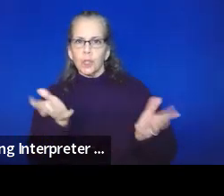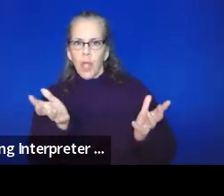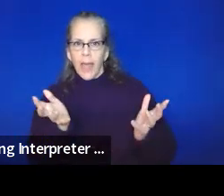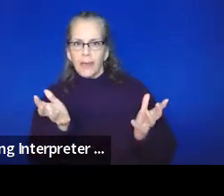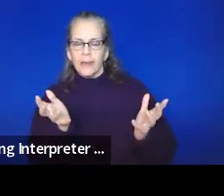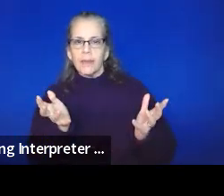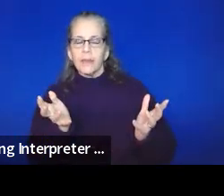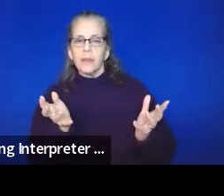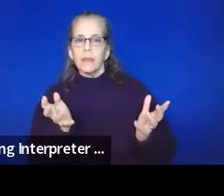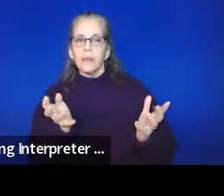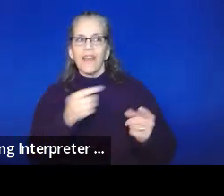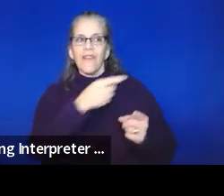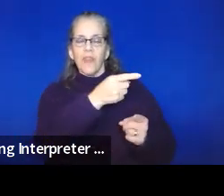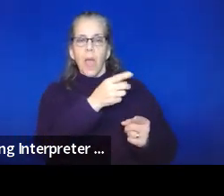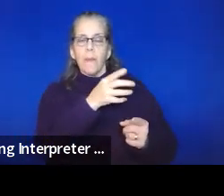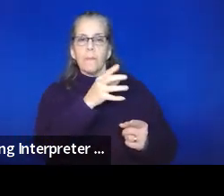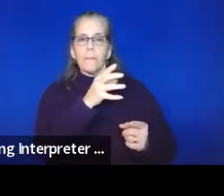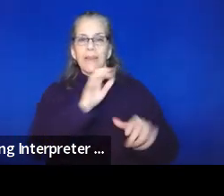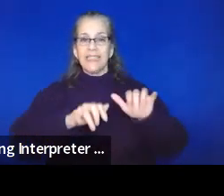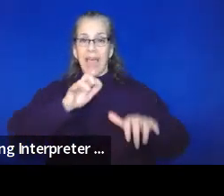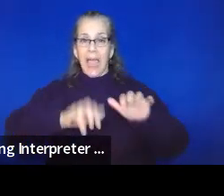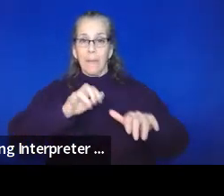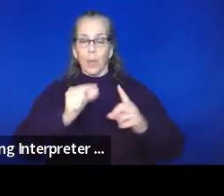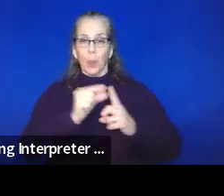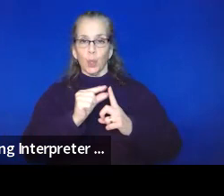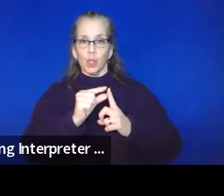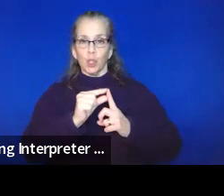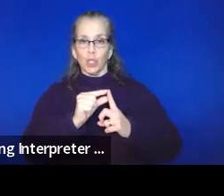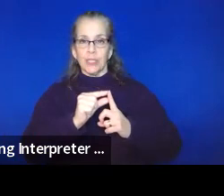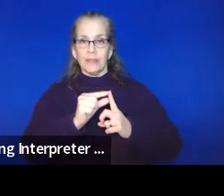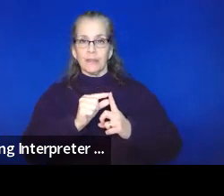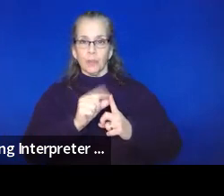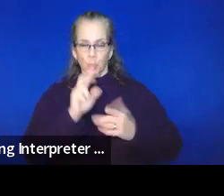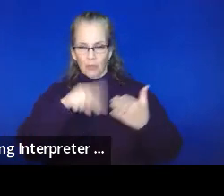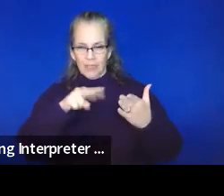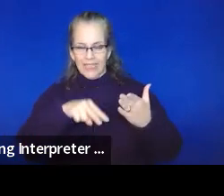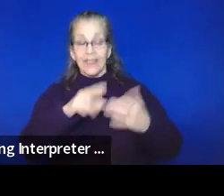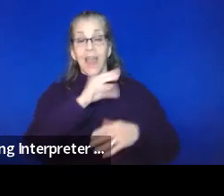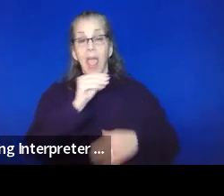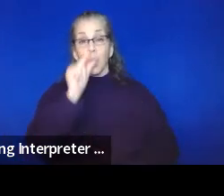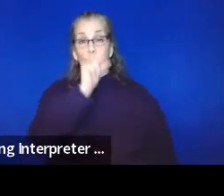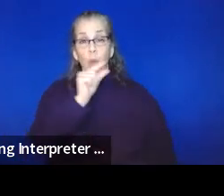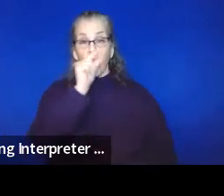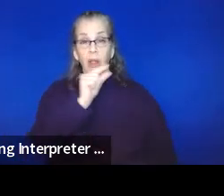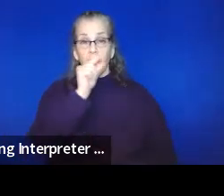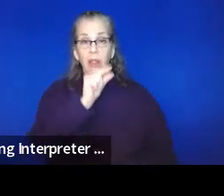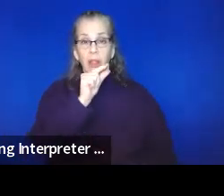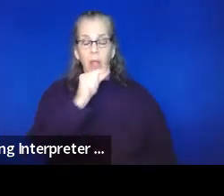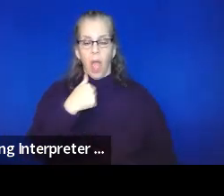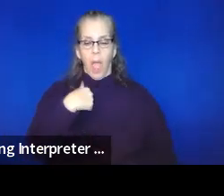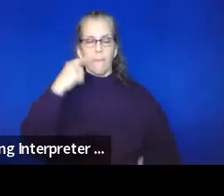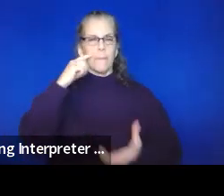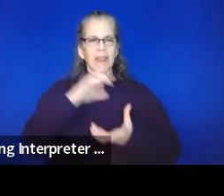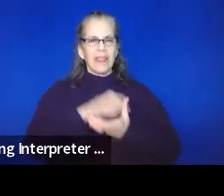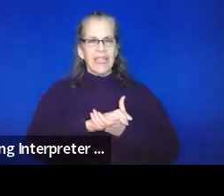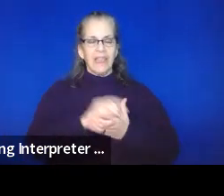have them type out their words. Also, Google, I believe Google Meet, the auto